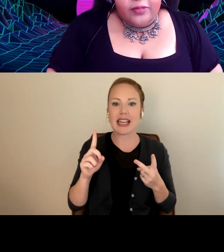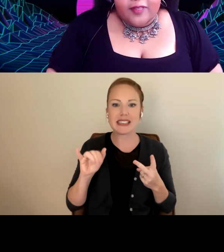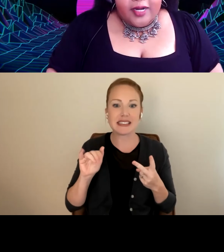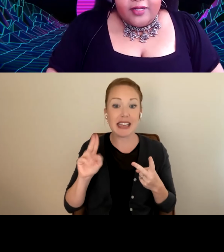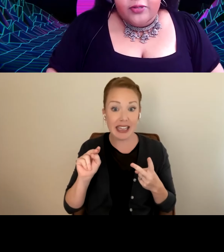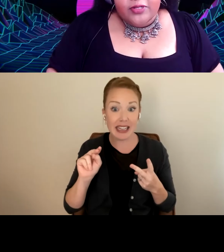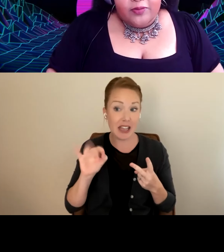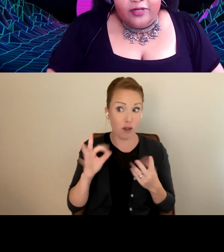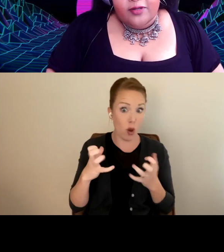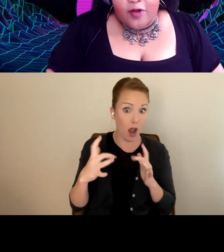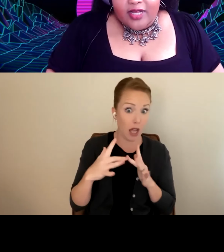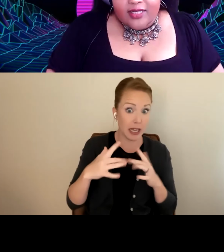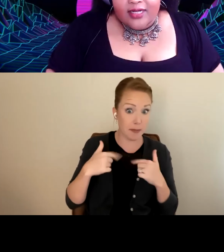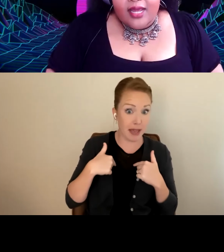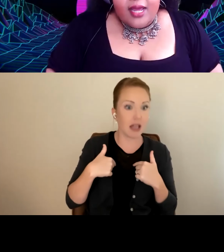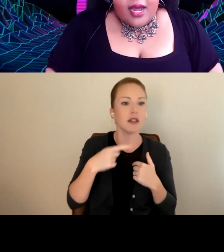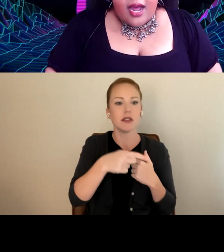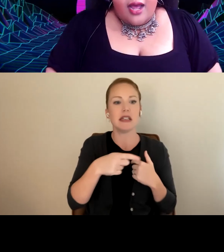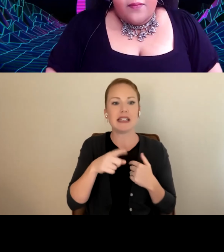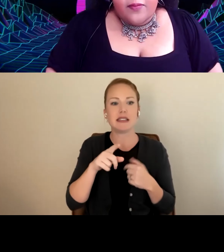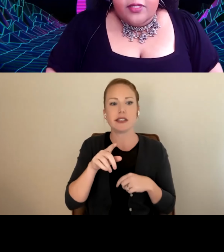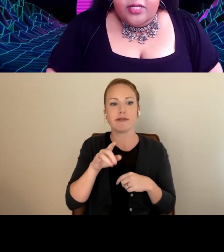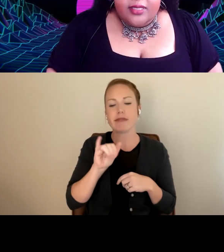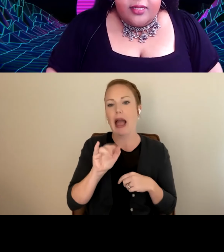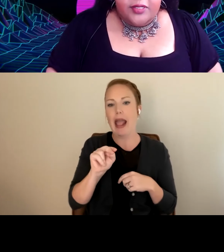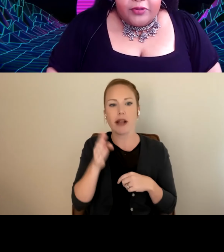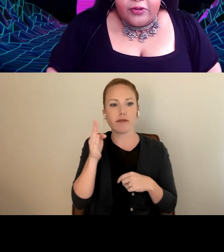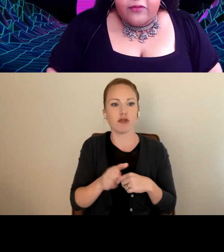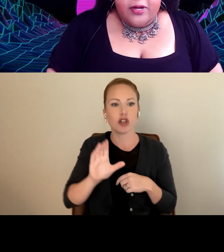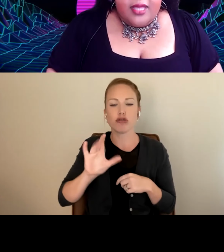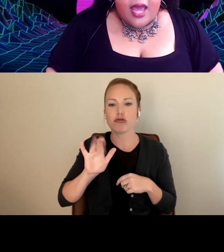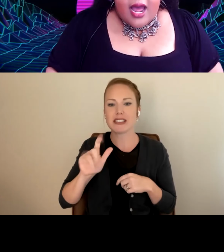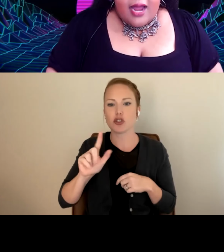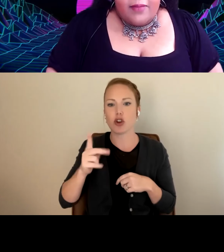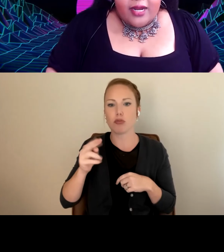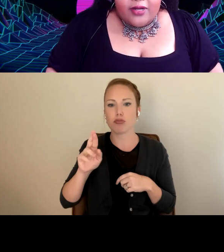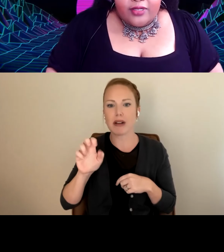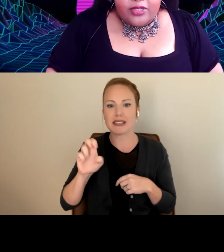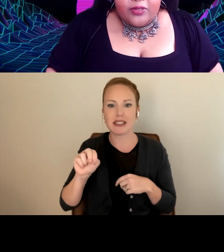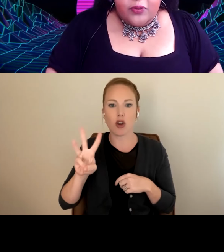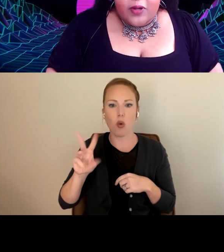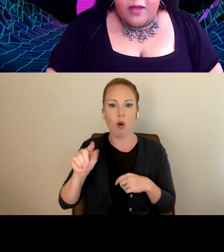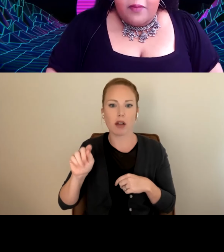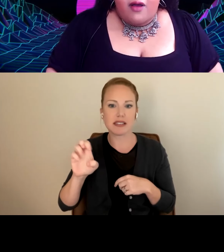me there it's crystalprestonwatson. Just to let you know, going forth I'm not going describe